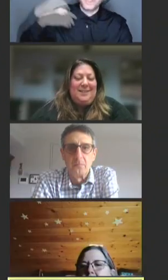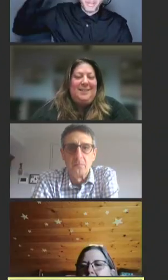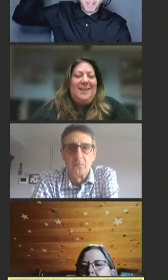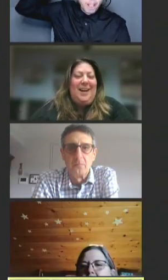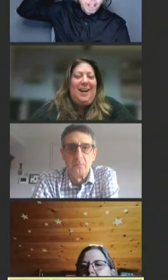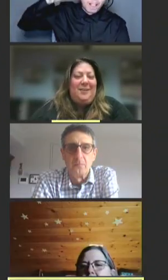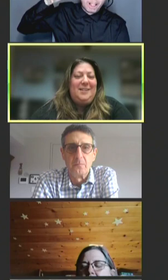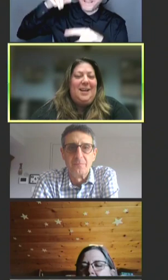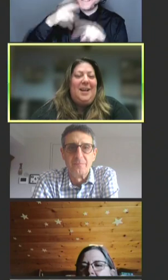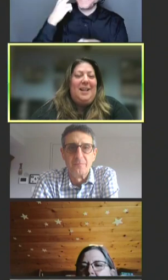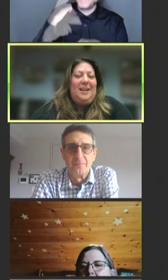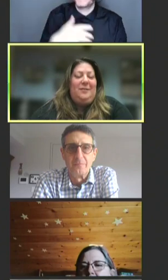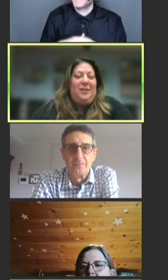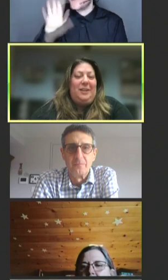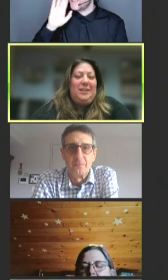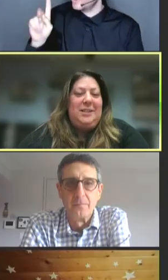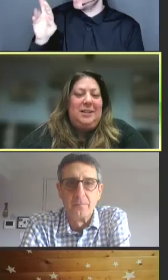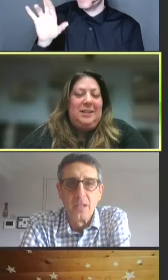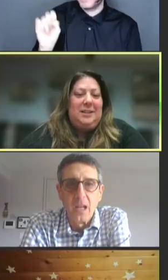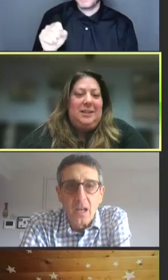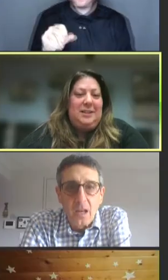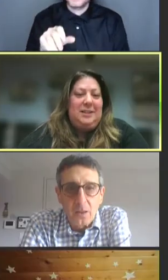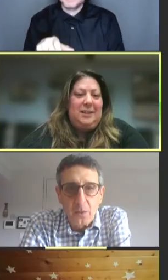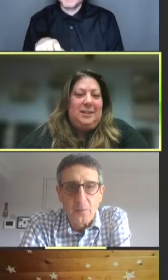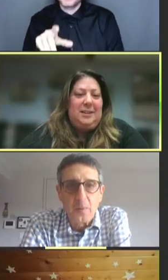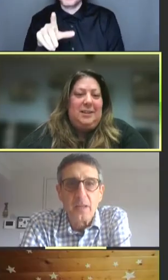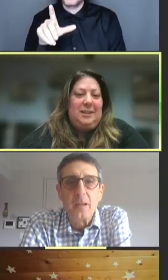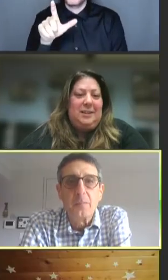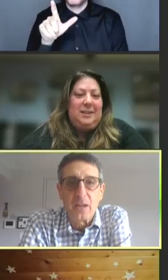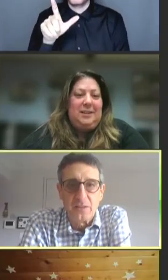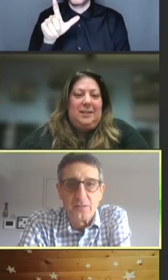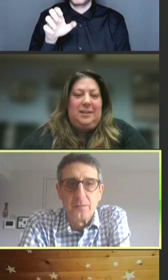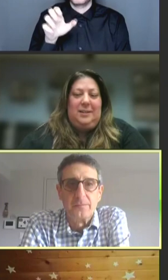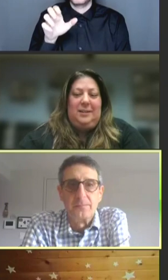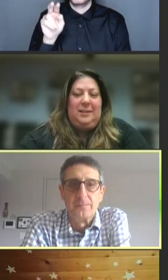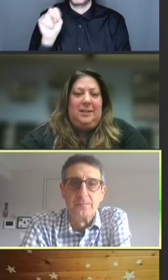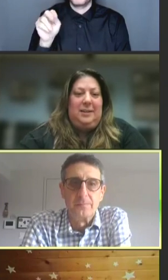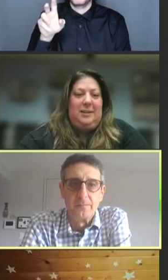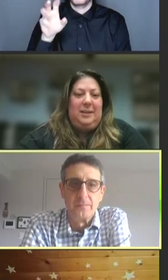Ann Aikin: Hi, Kris. Len Friedland? Len Friedland: Hello, everybody. Present. Ann Aikin: Hello. Dave Fleming?